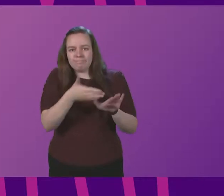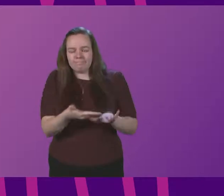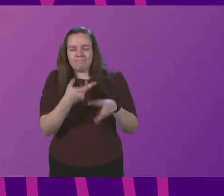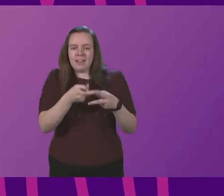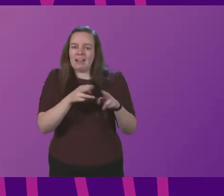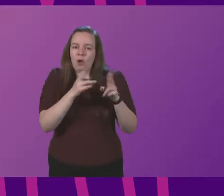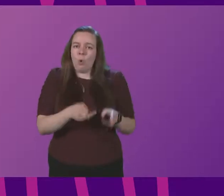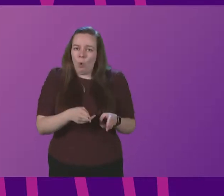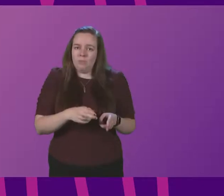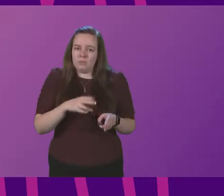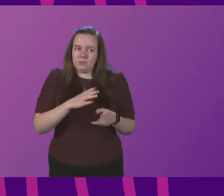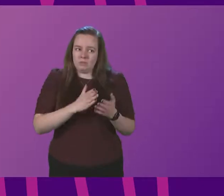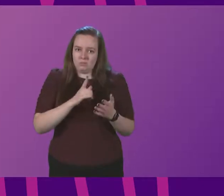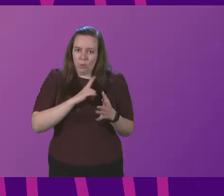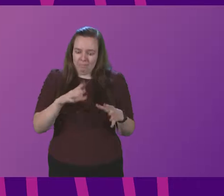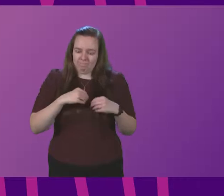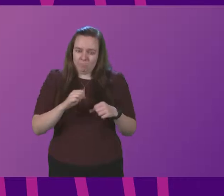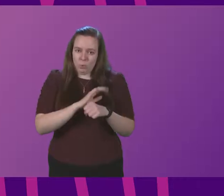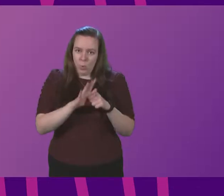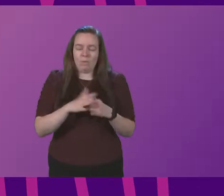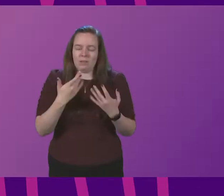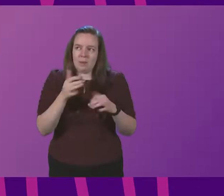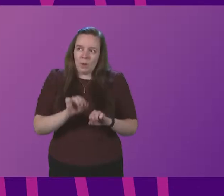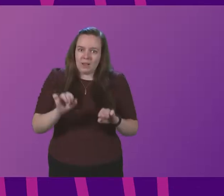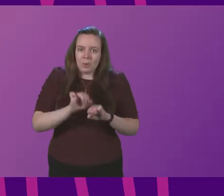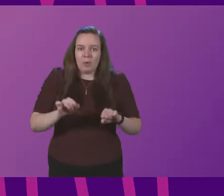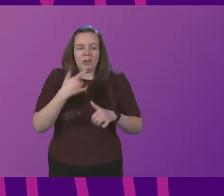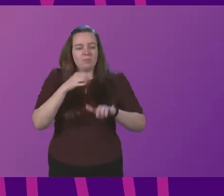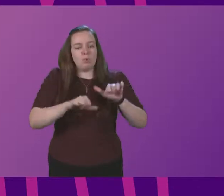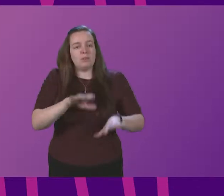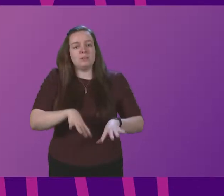who have been waiting patiently for the process to begin. I also welcome